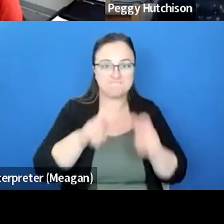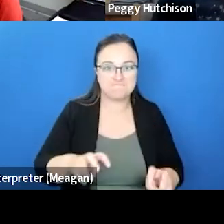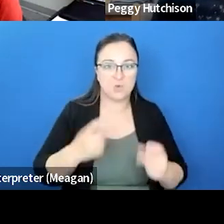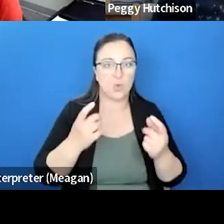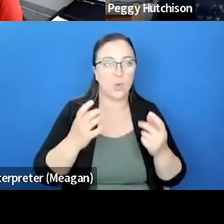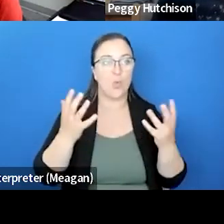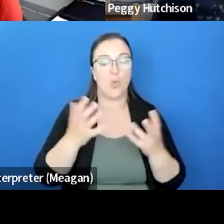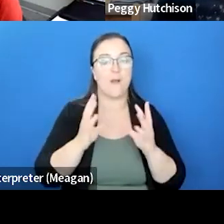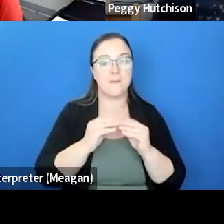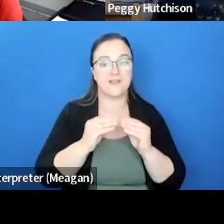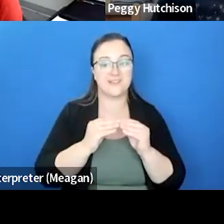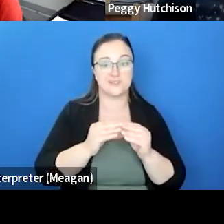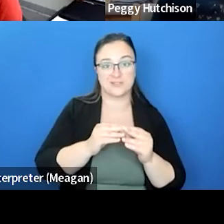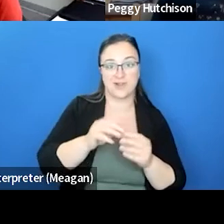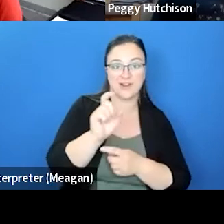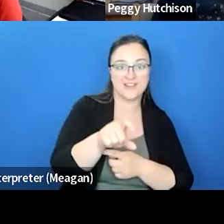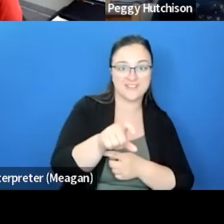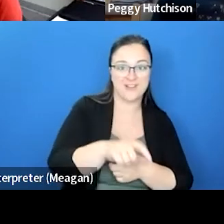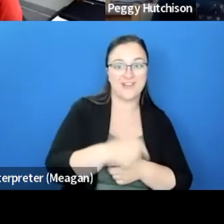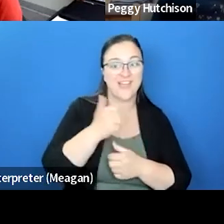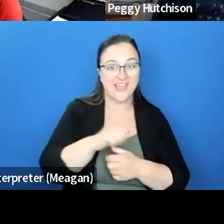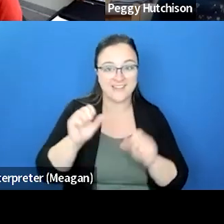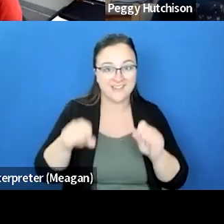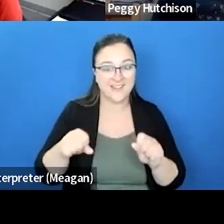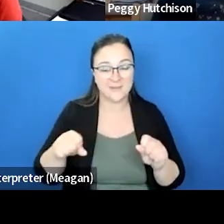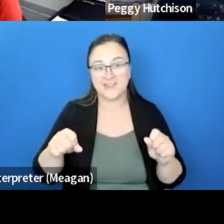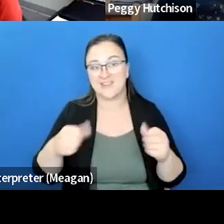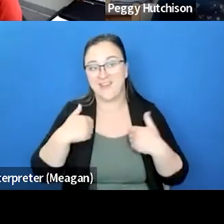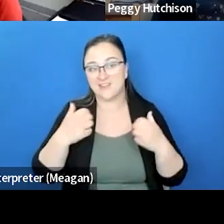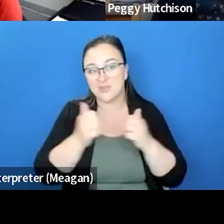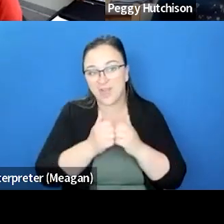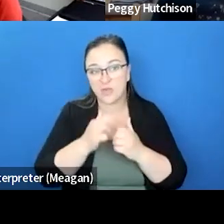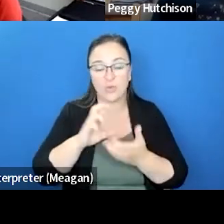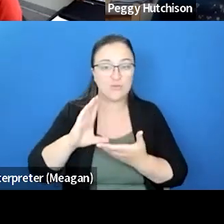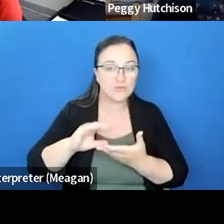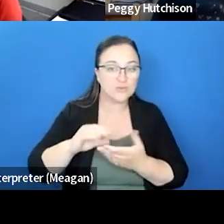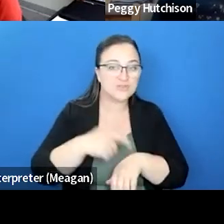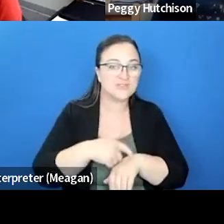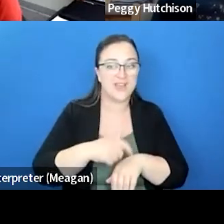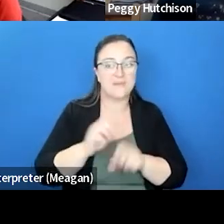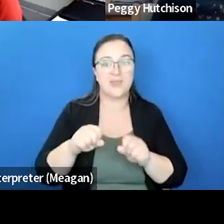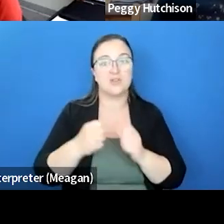at what meetings are necessary. Are there any that can be combined or reduced? Are there ways that you can structure the meeting